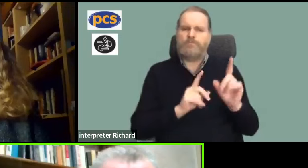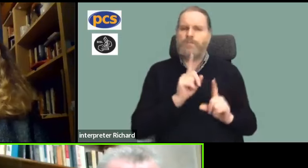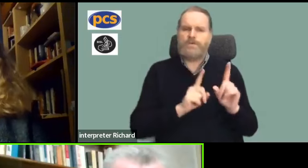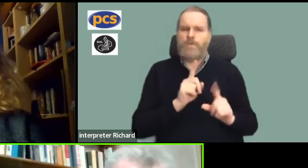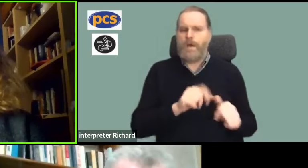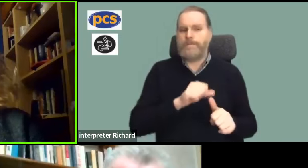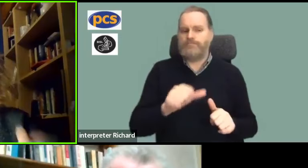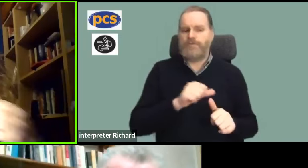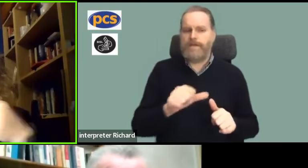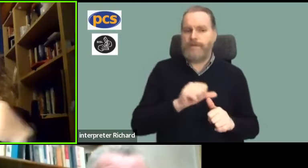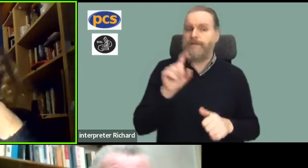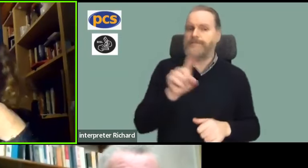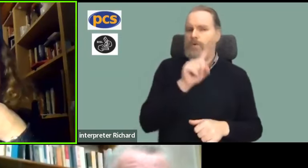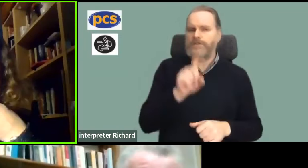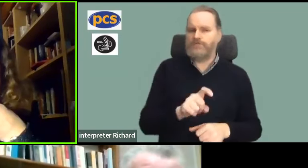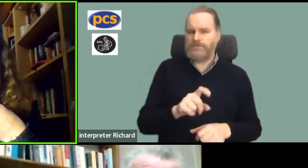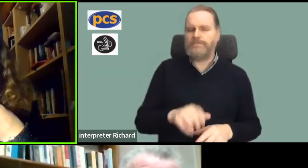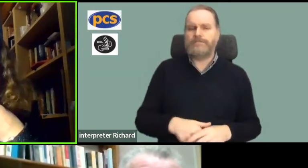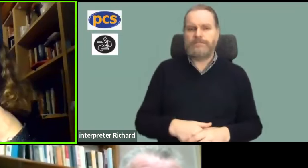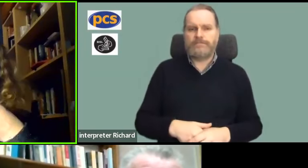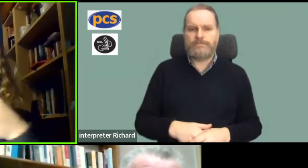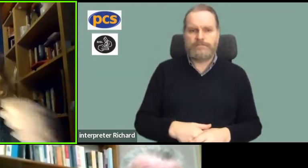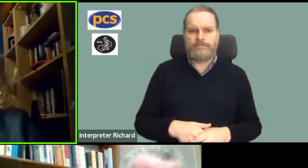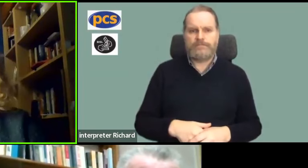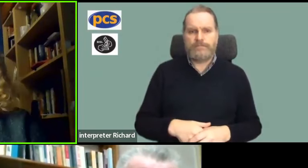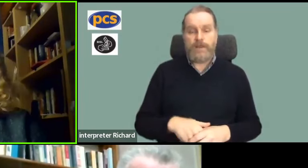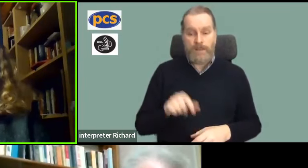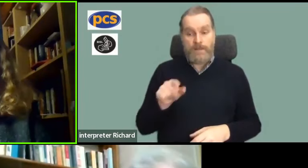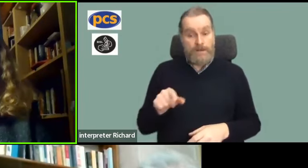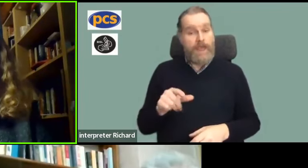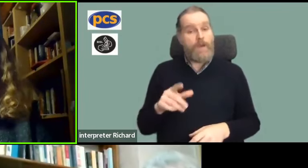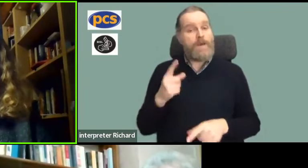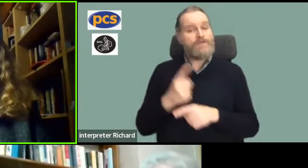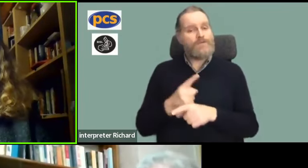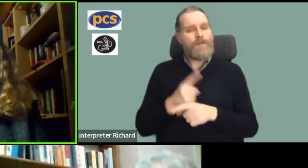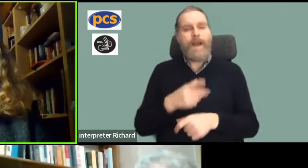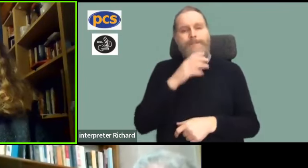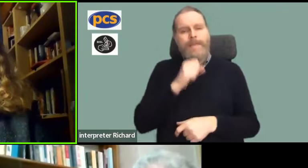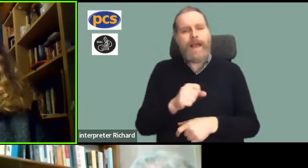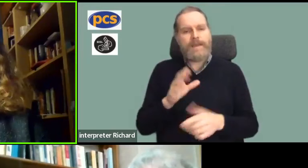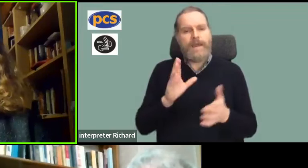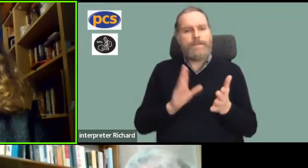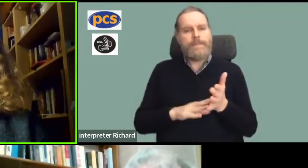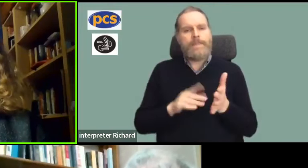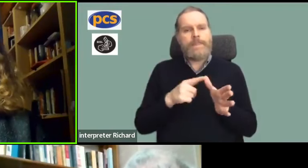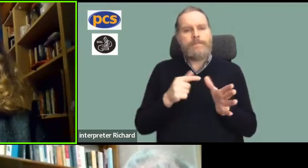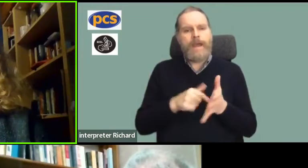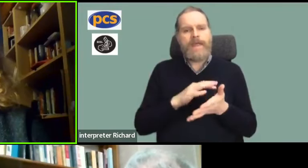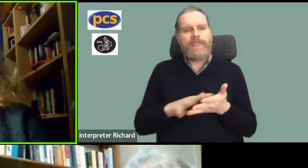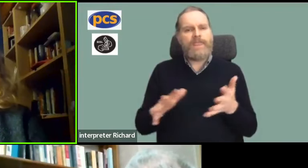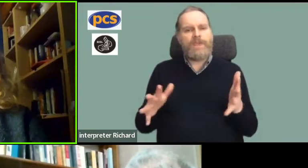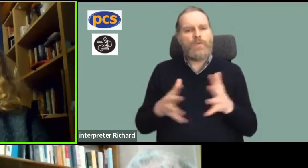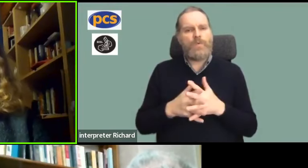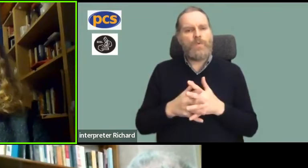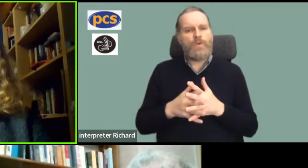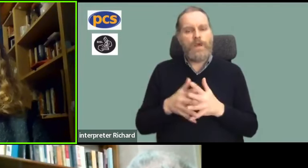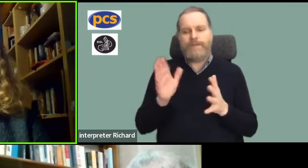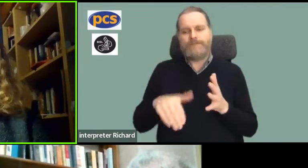the thank Okay, Thank you. , and I I mentioned asking me hand before re you is re you is a weapon. The Gdp.